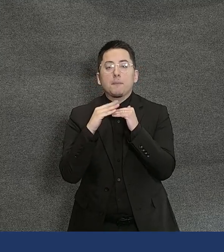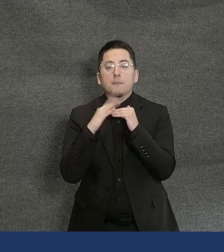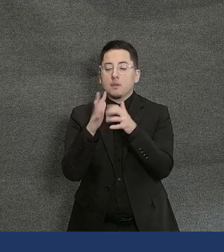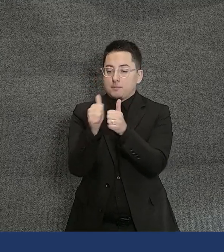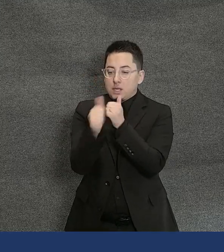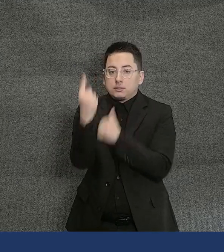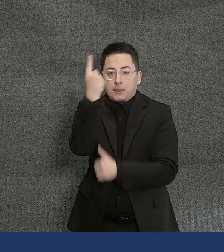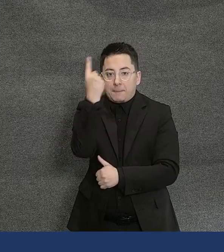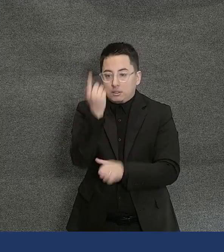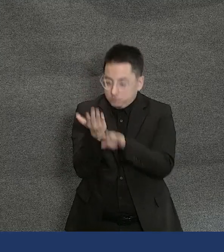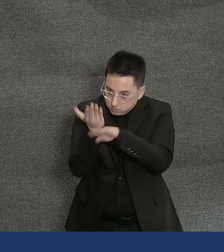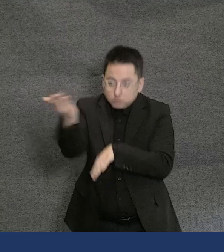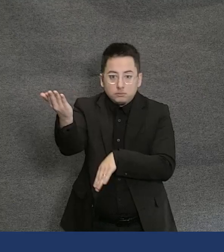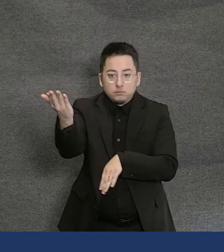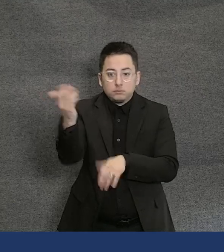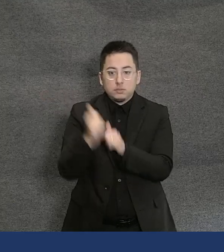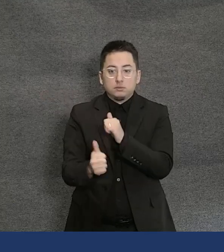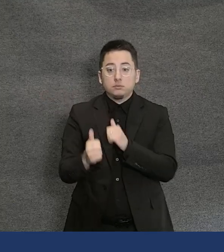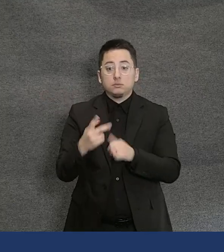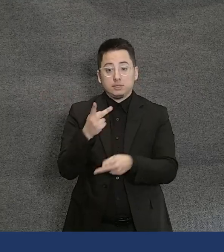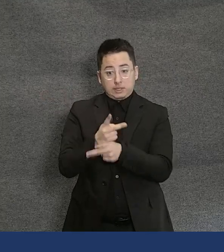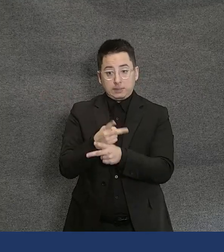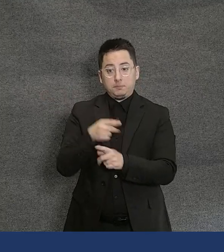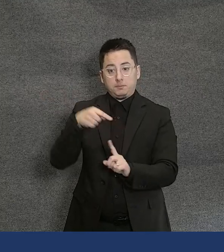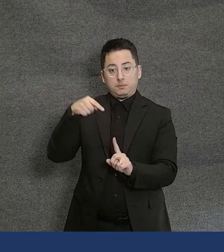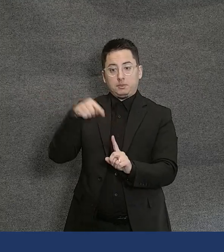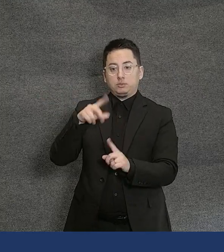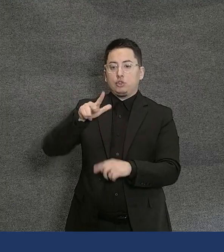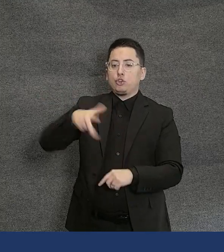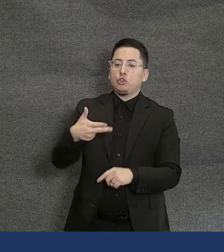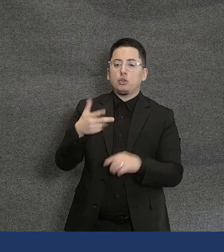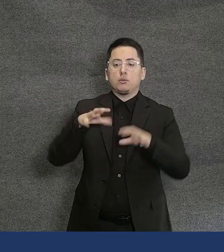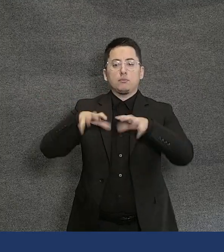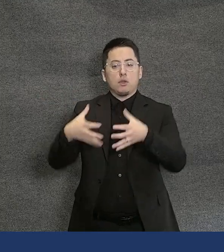hold the third-party contractors more to account